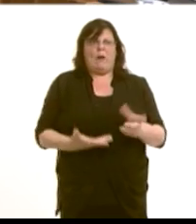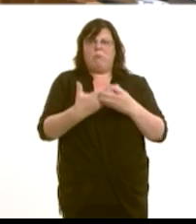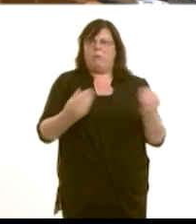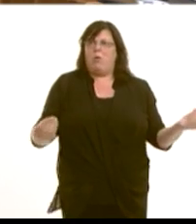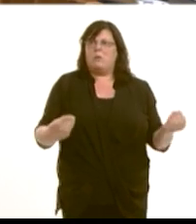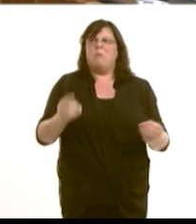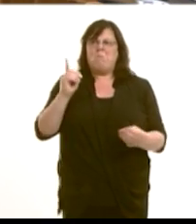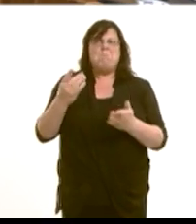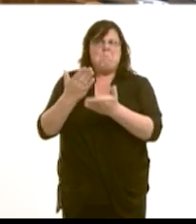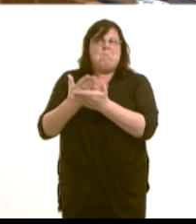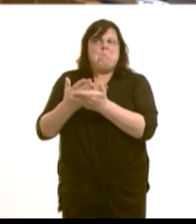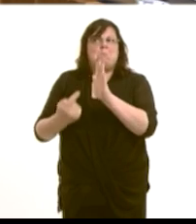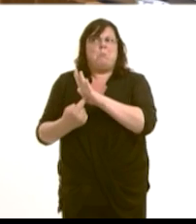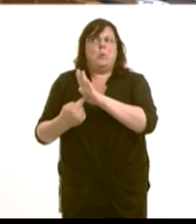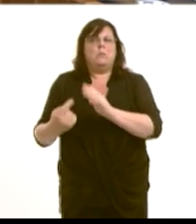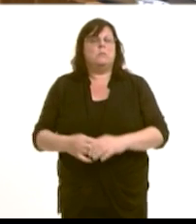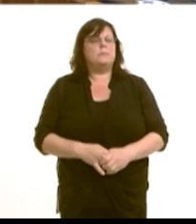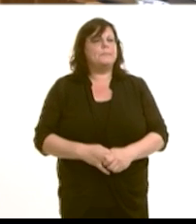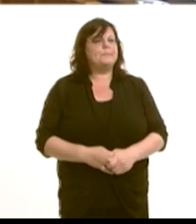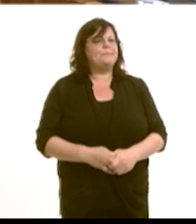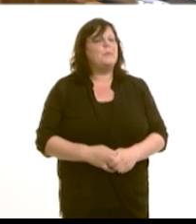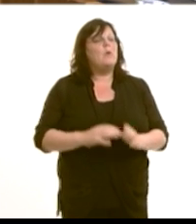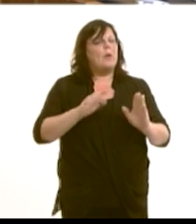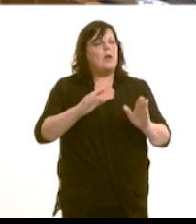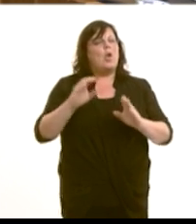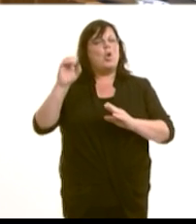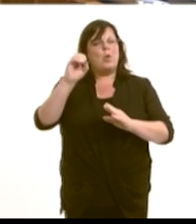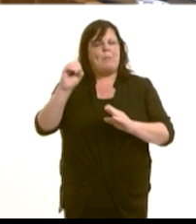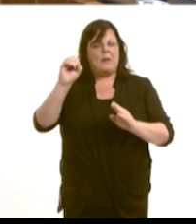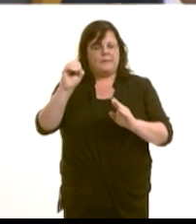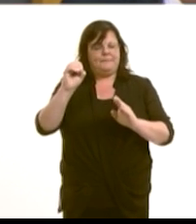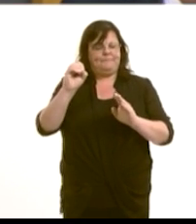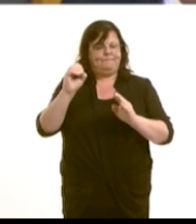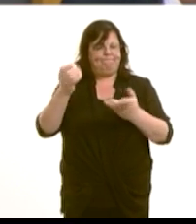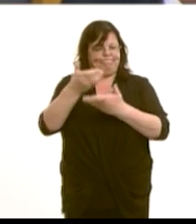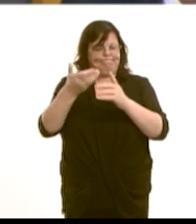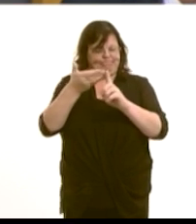Neil Hamilton: Turning away from EU matters, the First Minister has rightly mentioned the